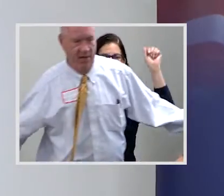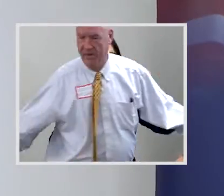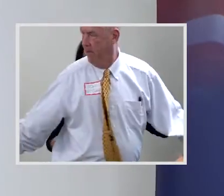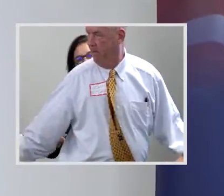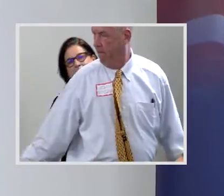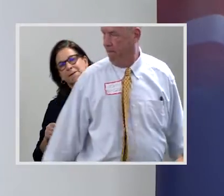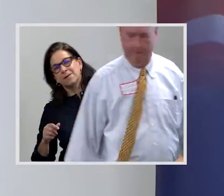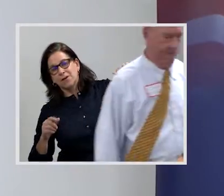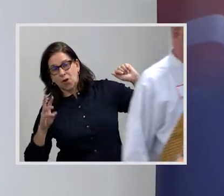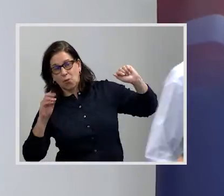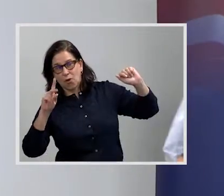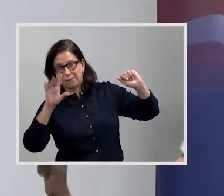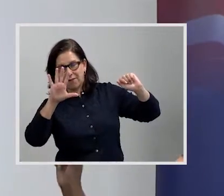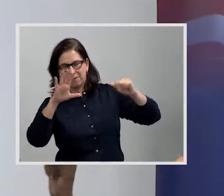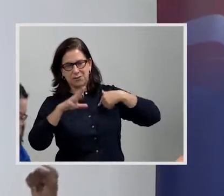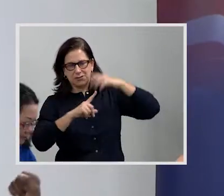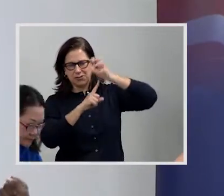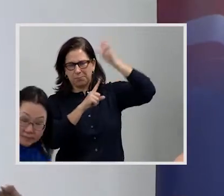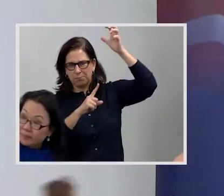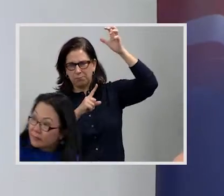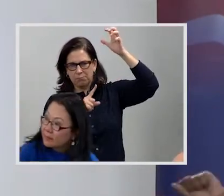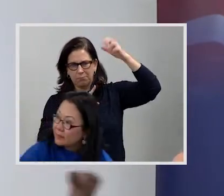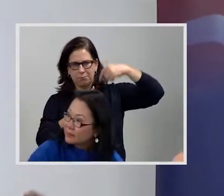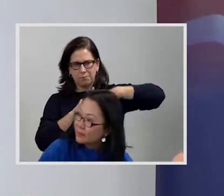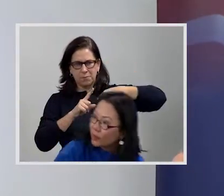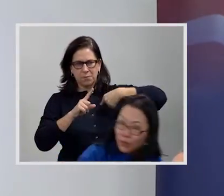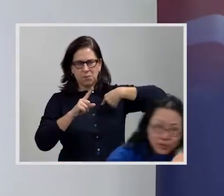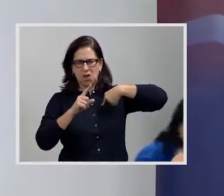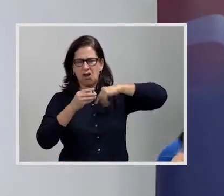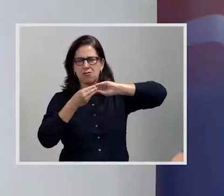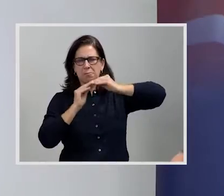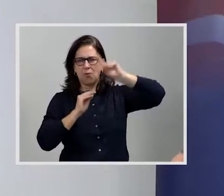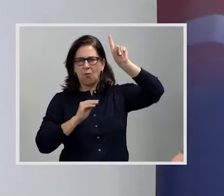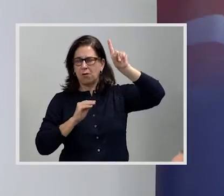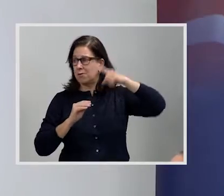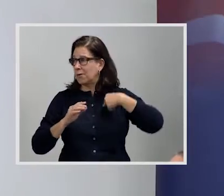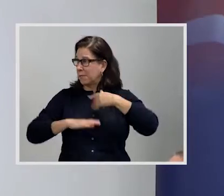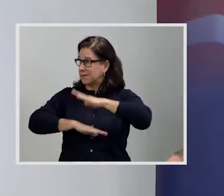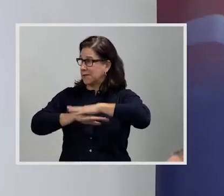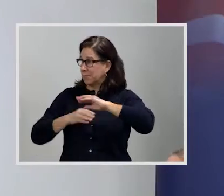ANC COMMISSIONER JOANNE PRUITT.